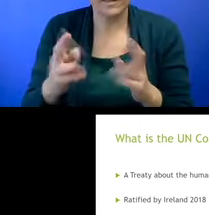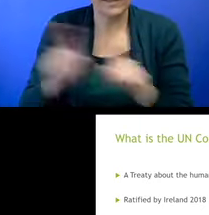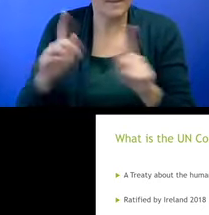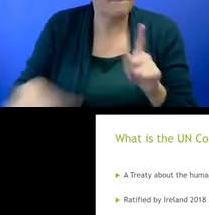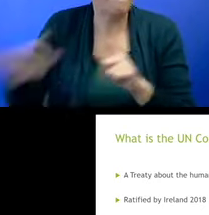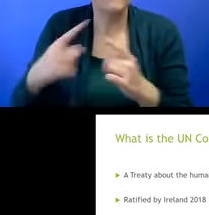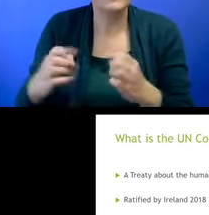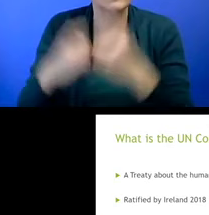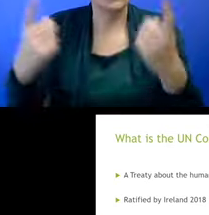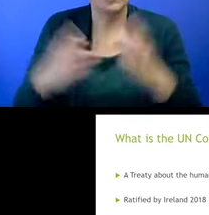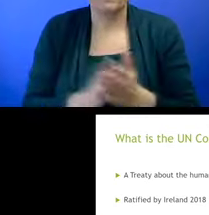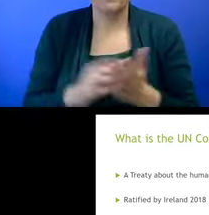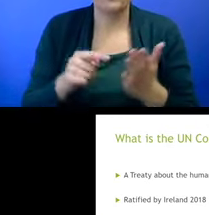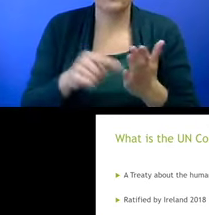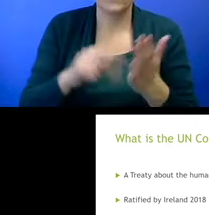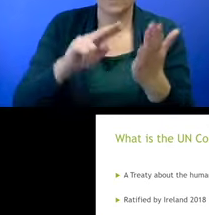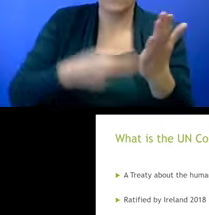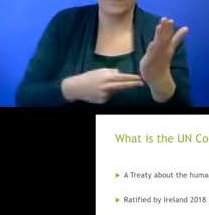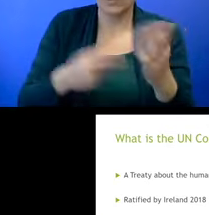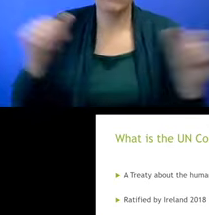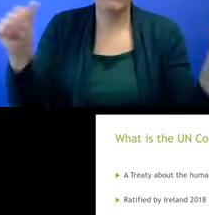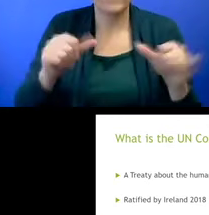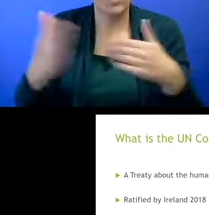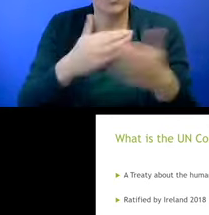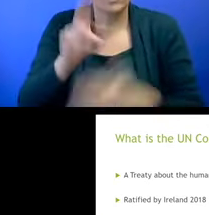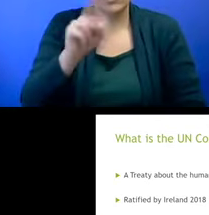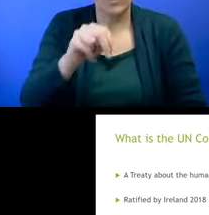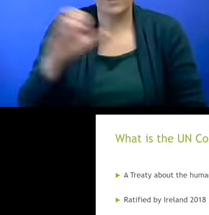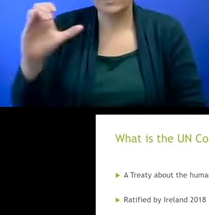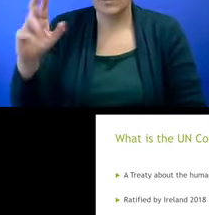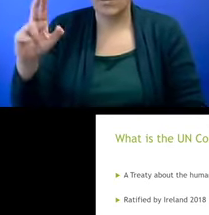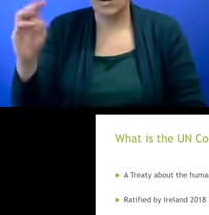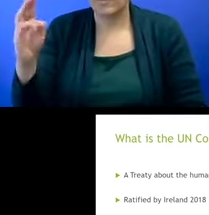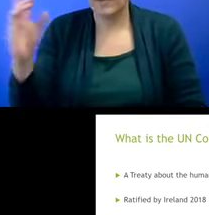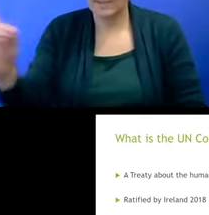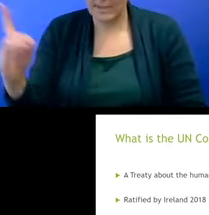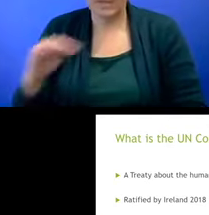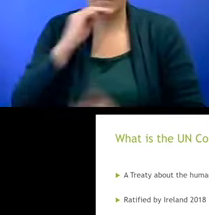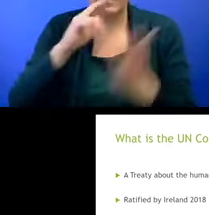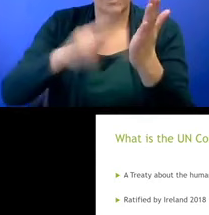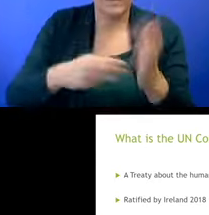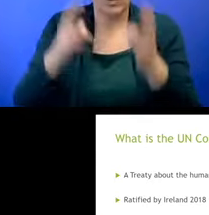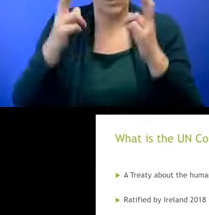The Convention is also called the CRPD, short for Convention on the Rights of Persons with Disabilities.